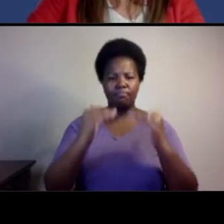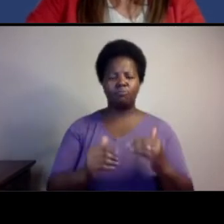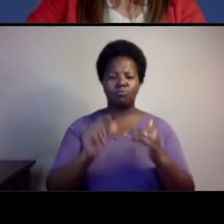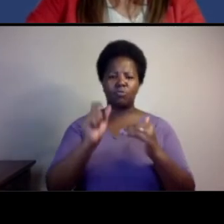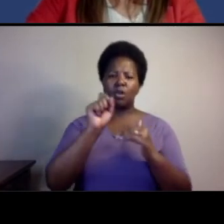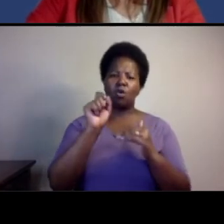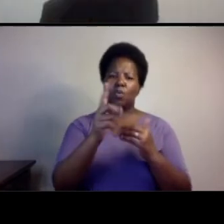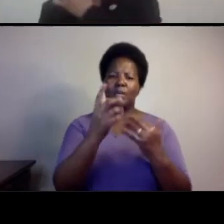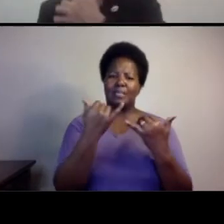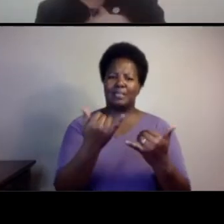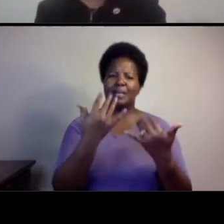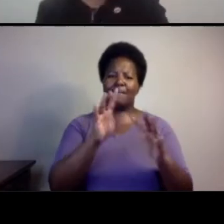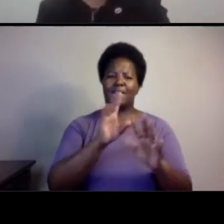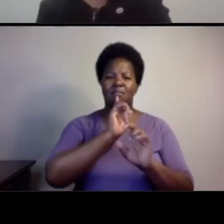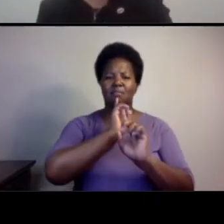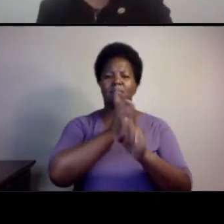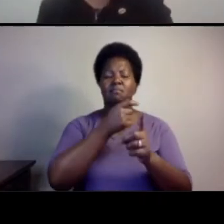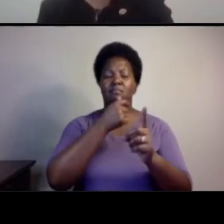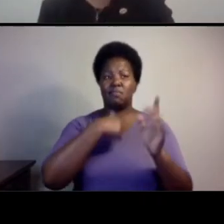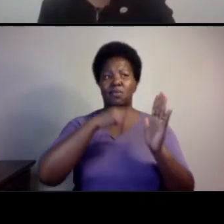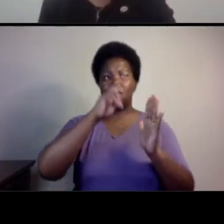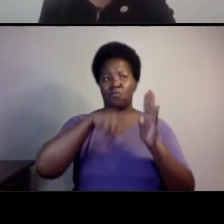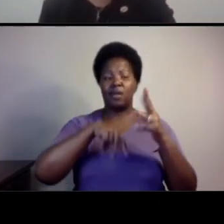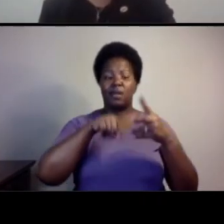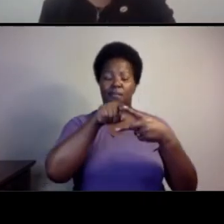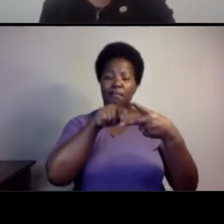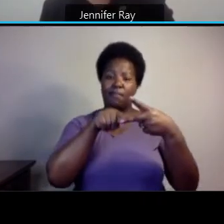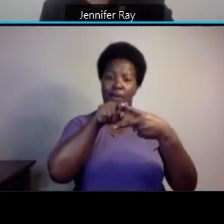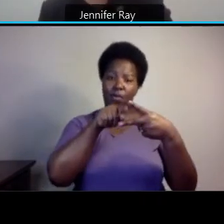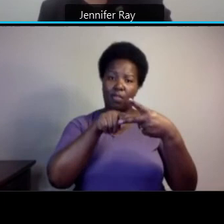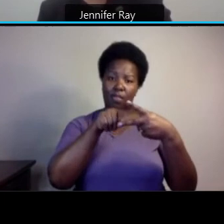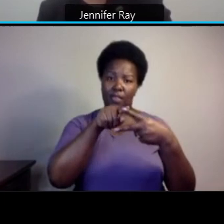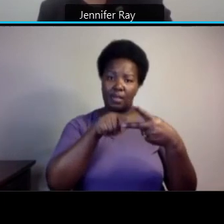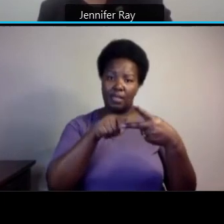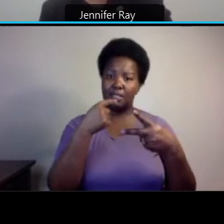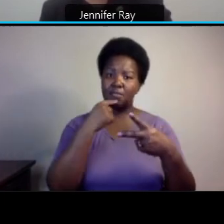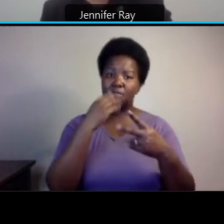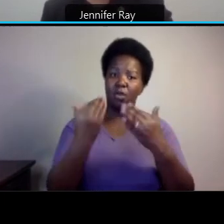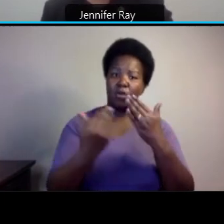has been provided but we'll read both aloud other than the new signage and the transition